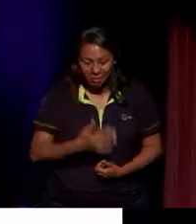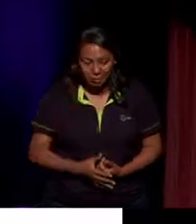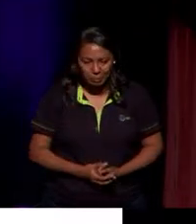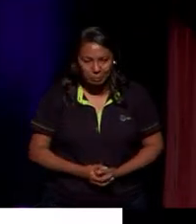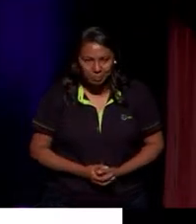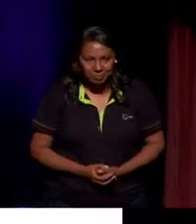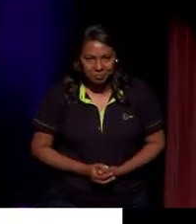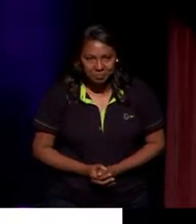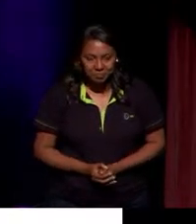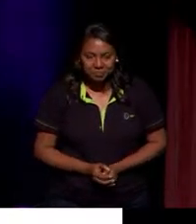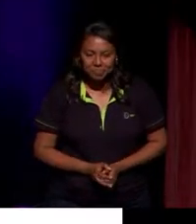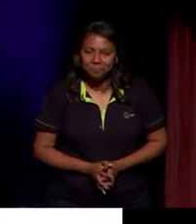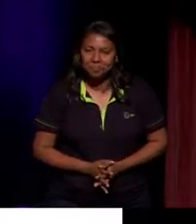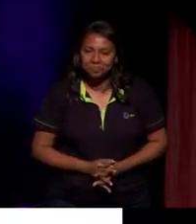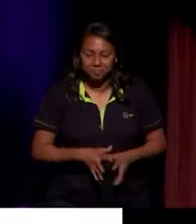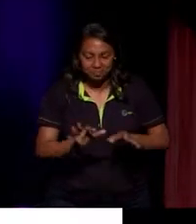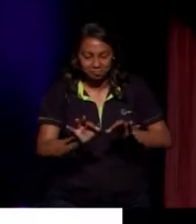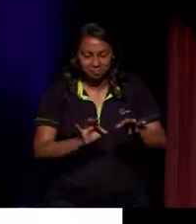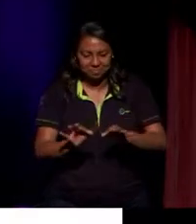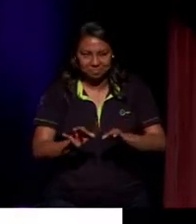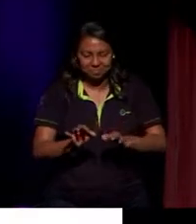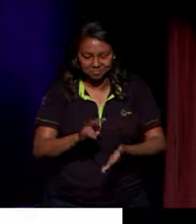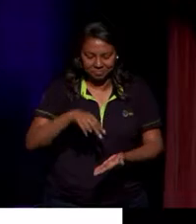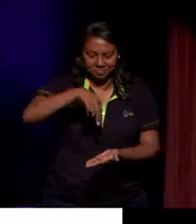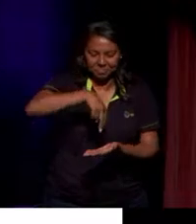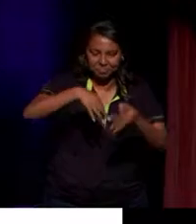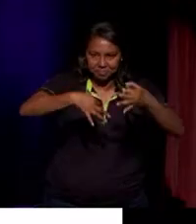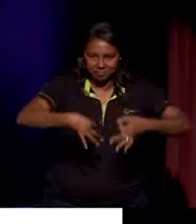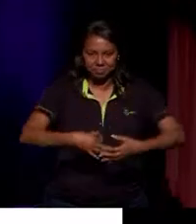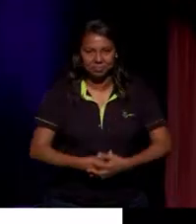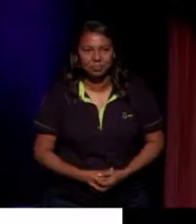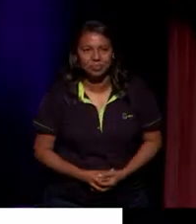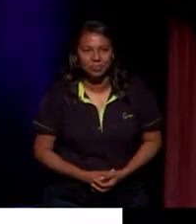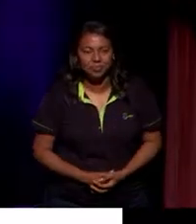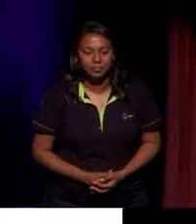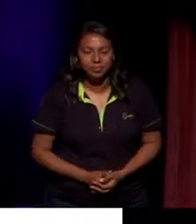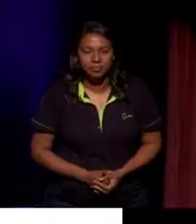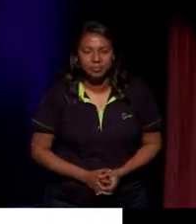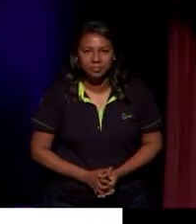For what? In front of the chairs. Is good. OK.